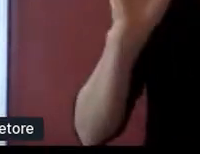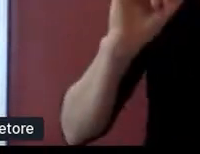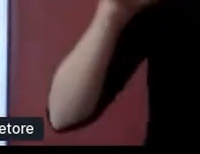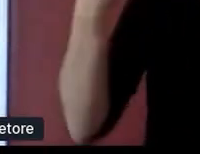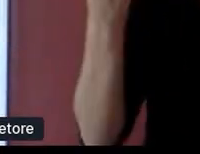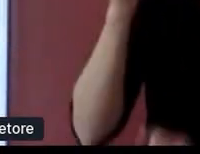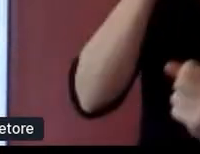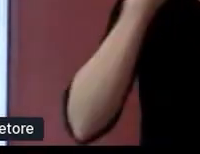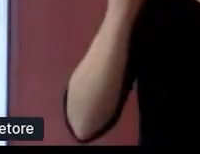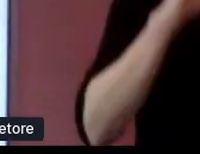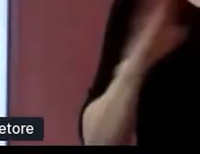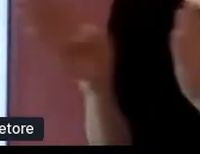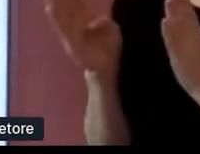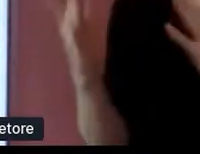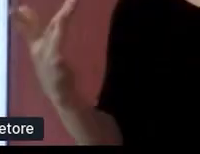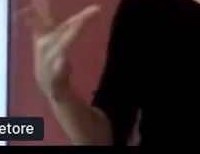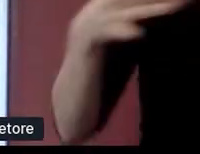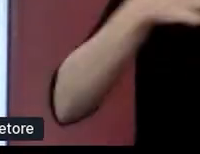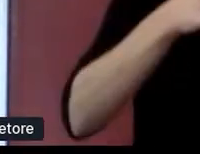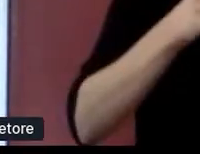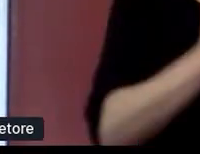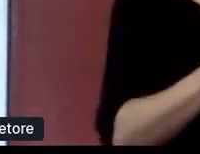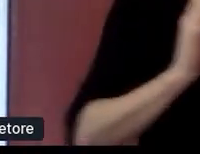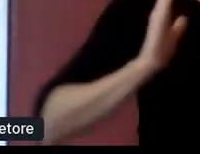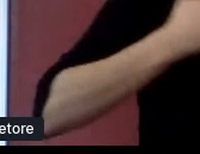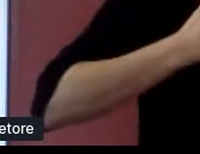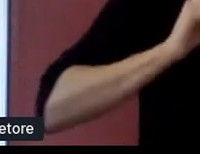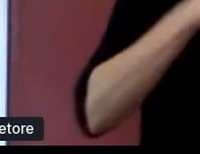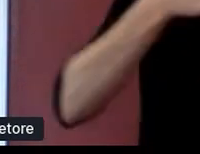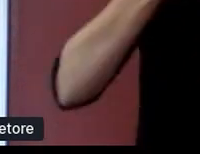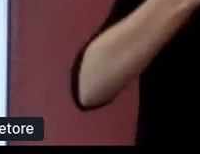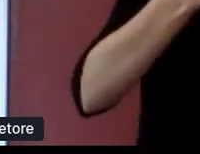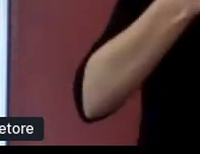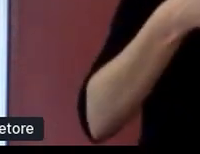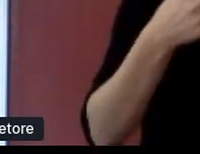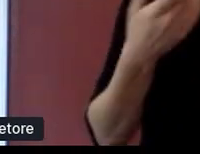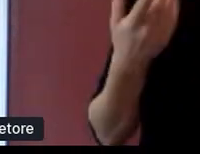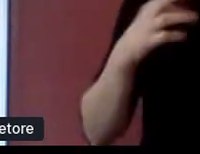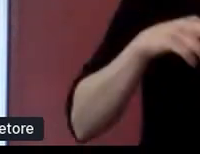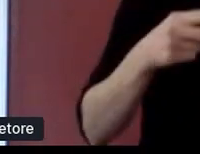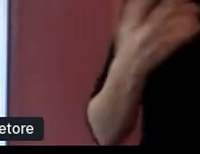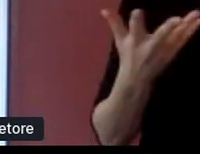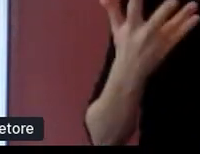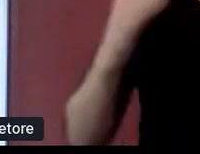with organizational goals. These efforts include equity consultation